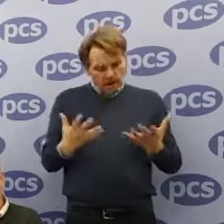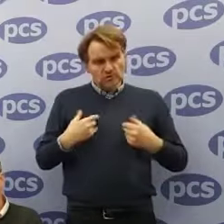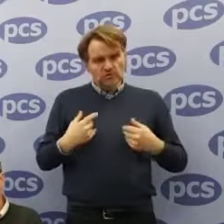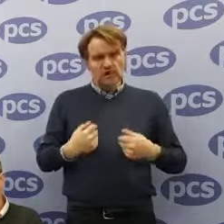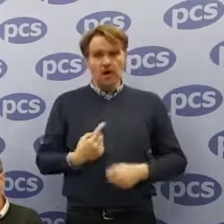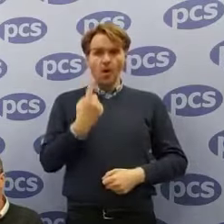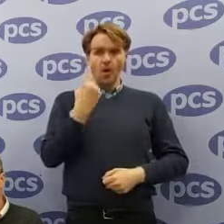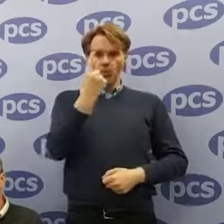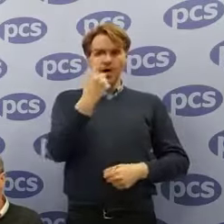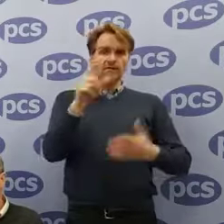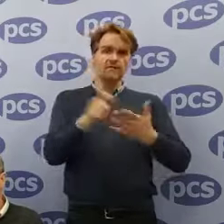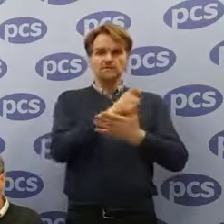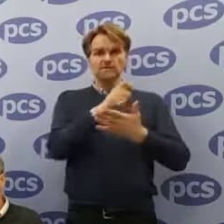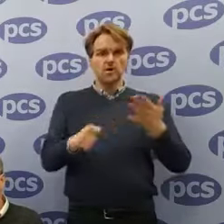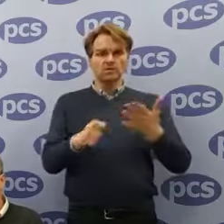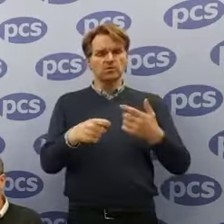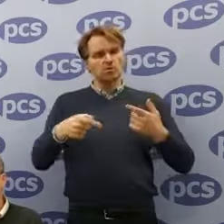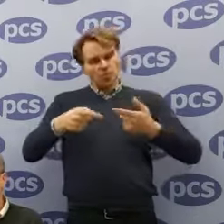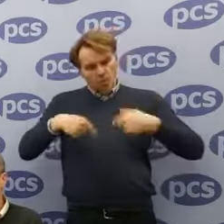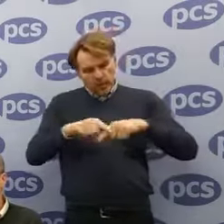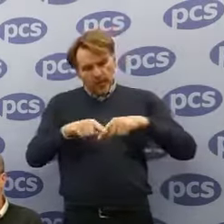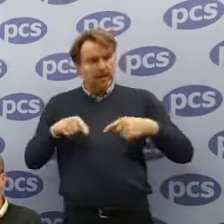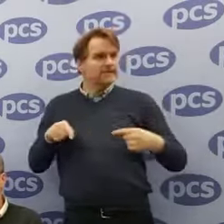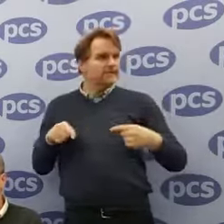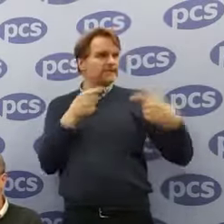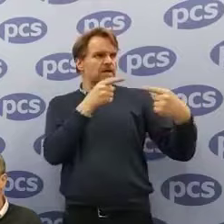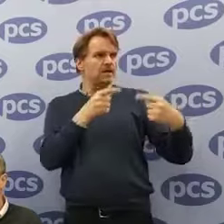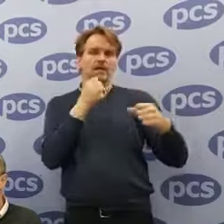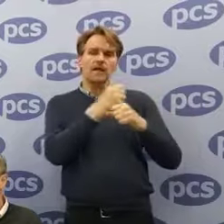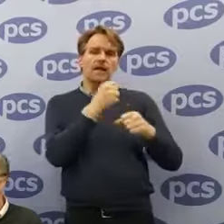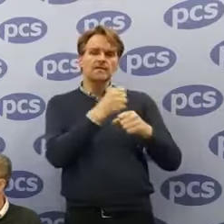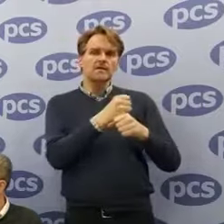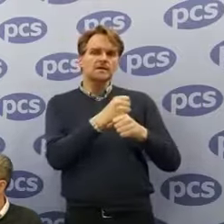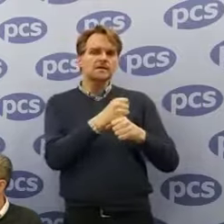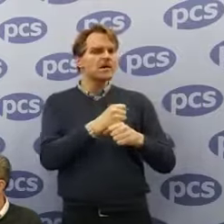is the best way and to do anything less really risks being divided and could lose.